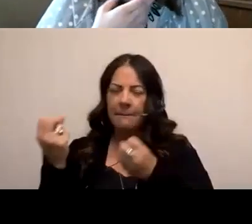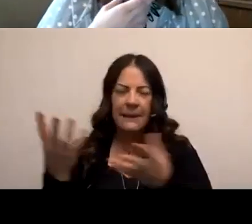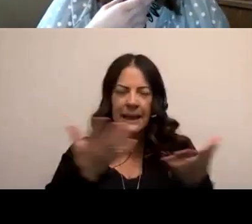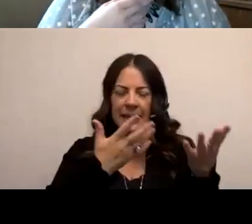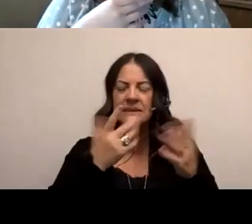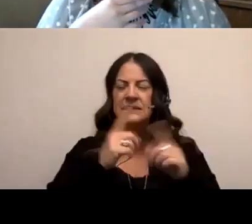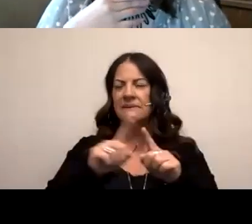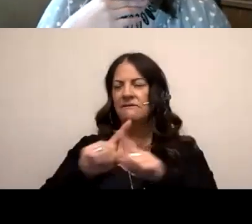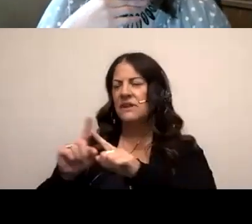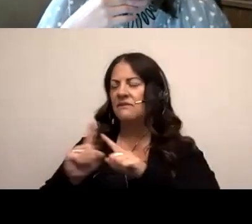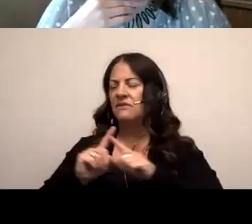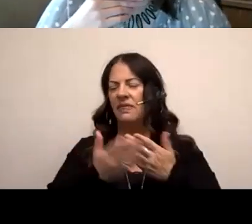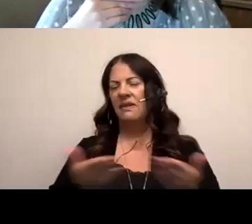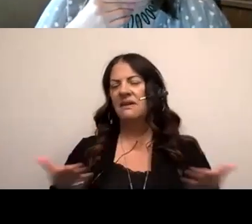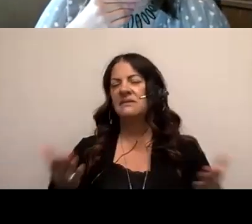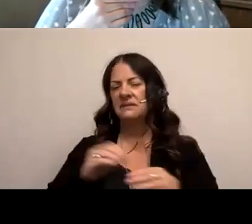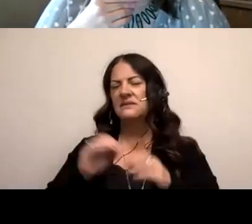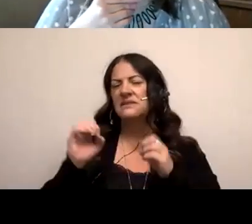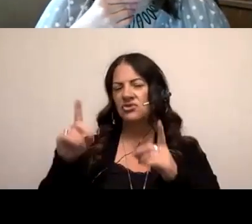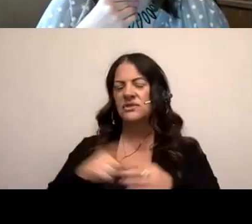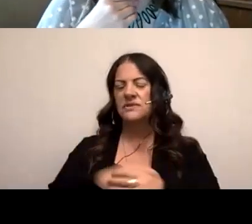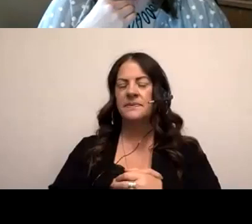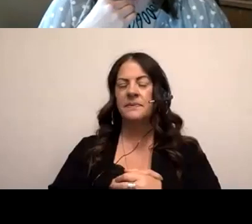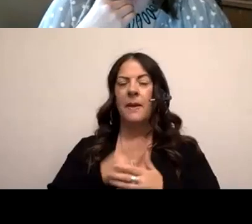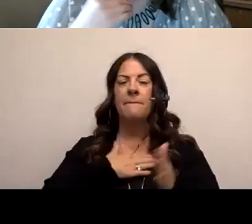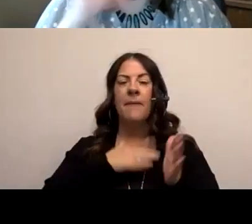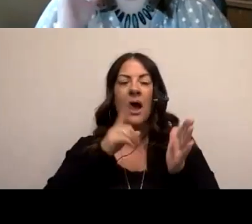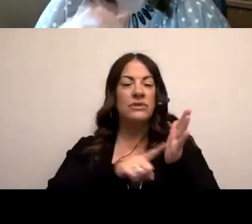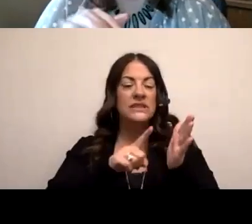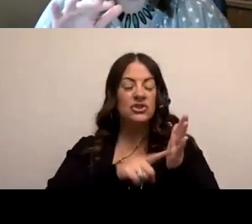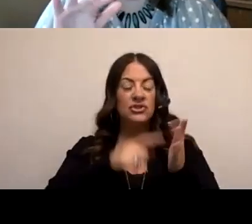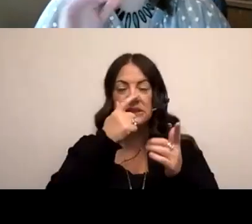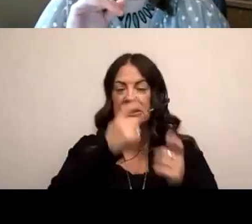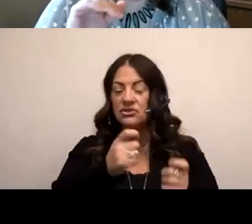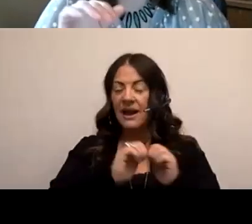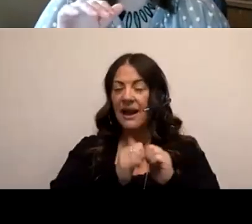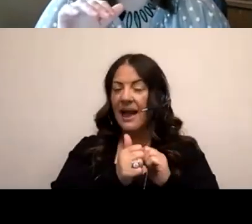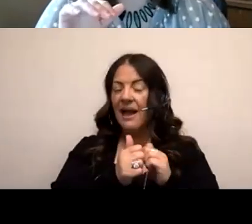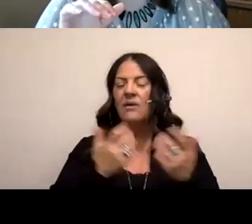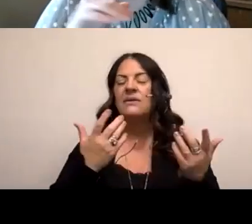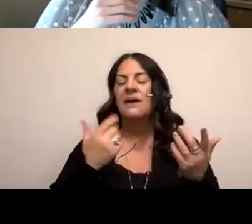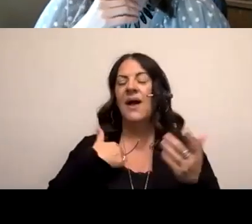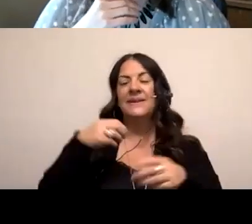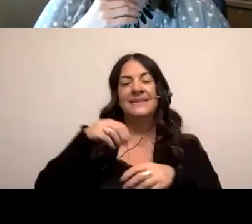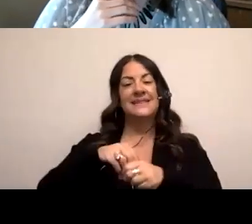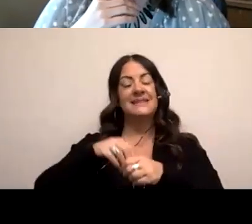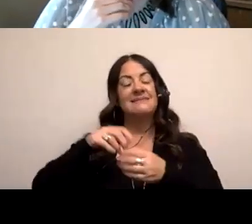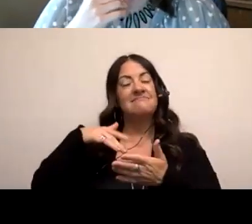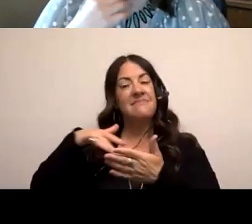AND RESEARCH INTEREST REALLY EMERGED AS I WAS IN THE CLASSROOM AND WORKING WITH STUDENTS